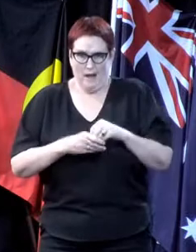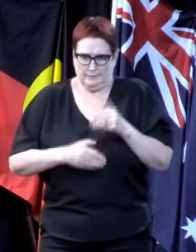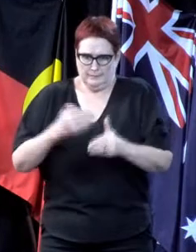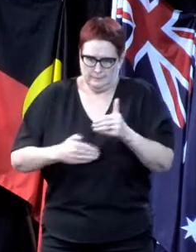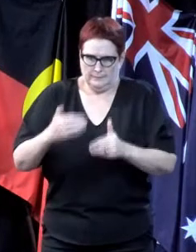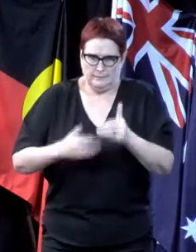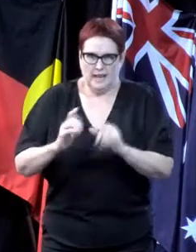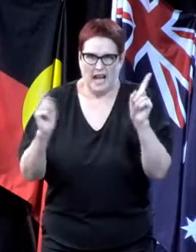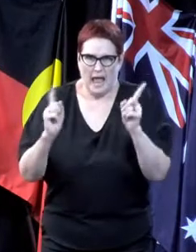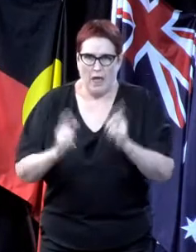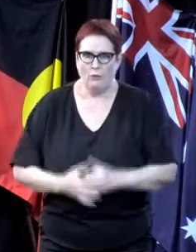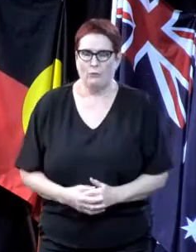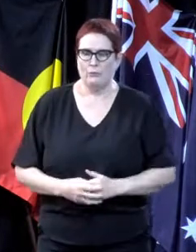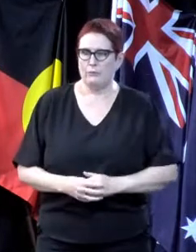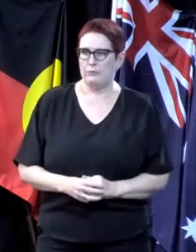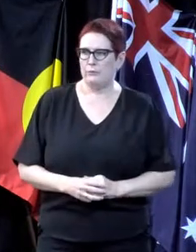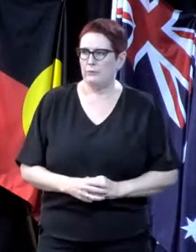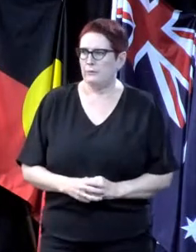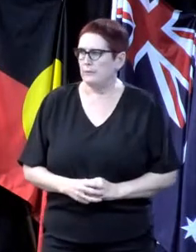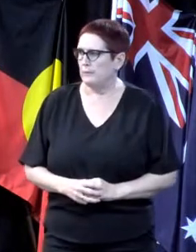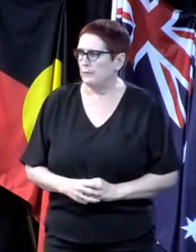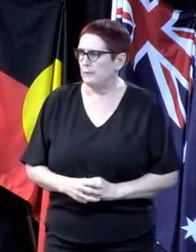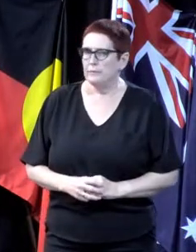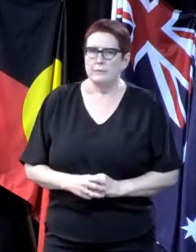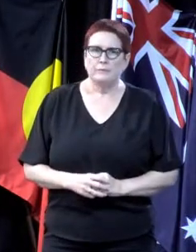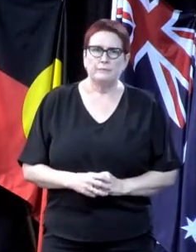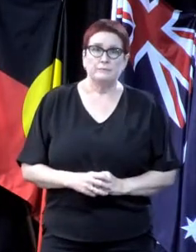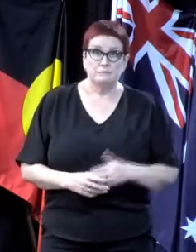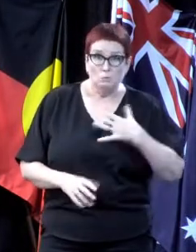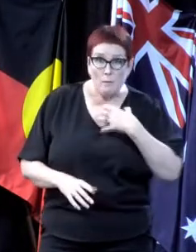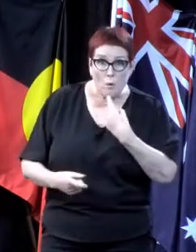Did I answer that? Would you like further information?